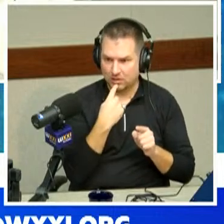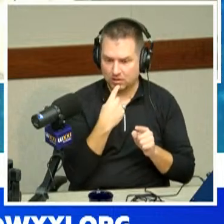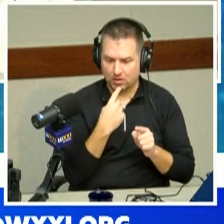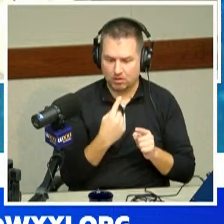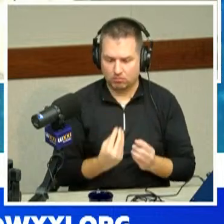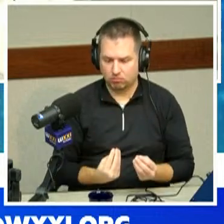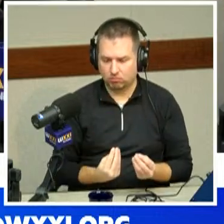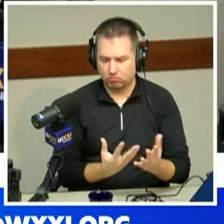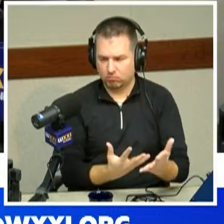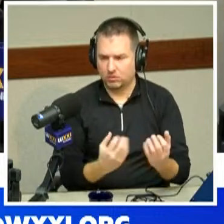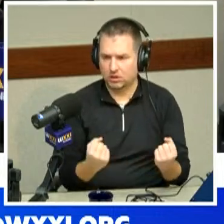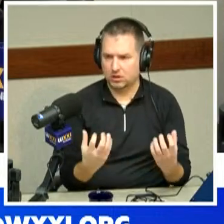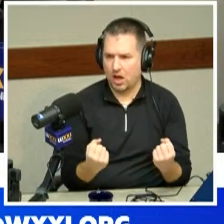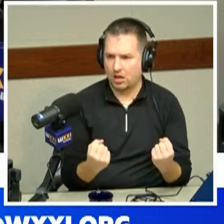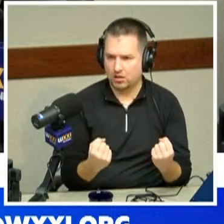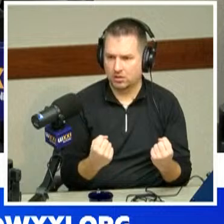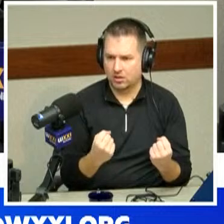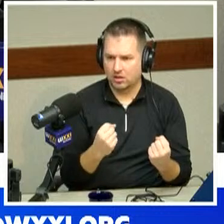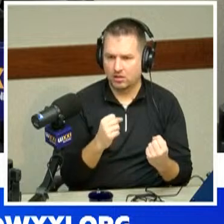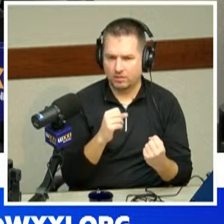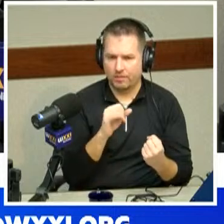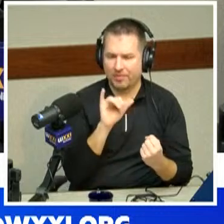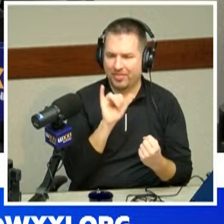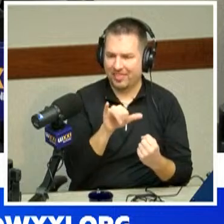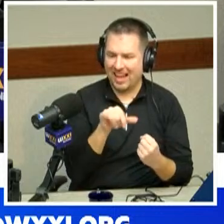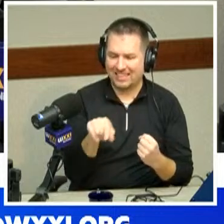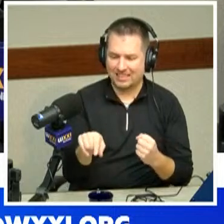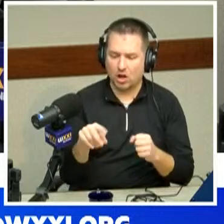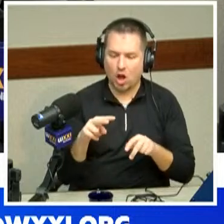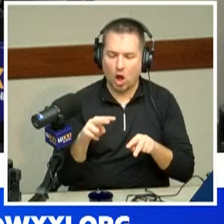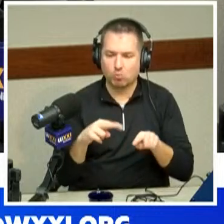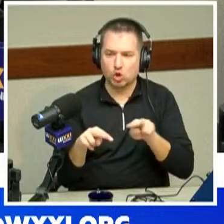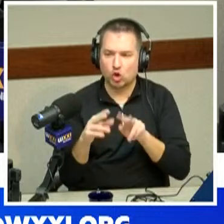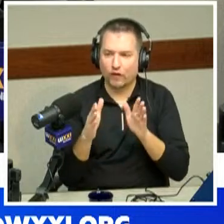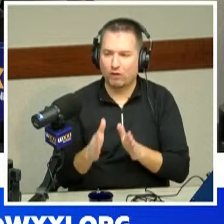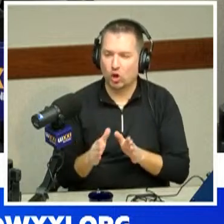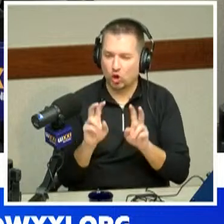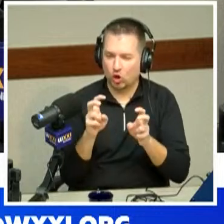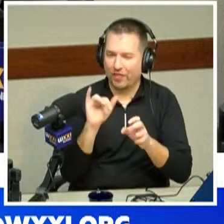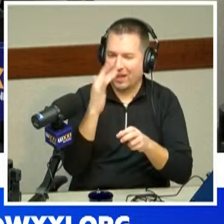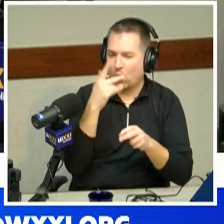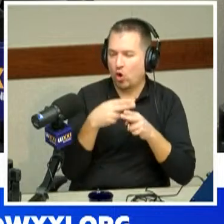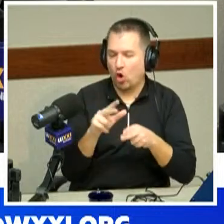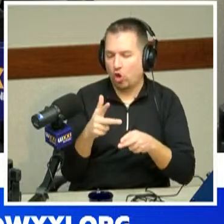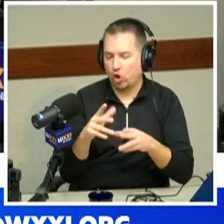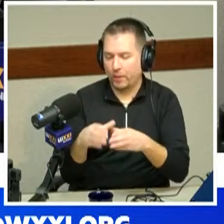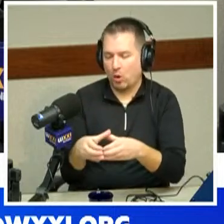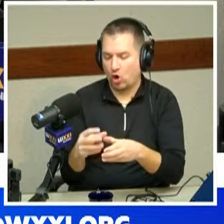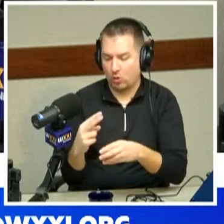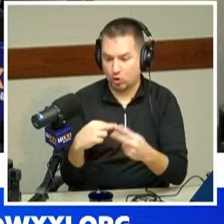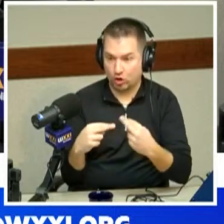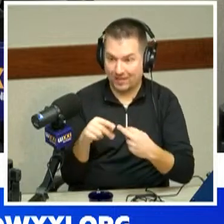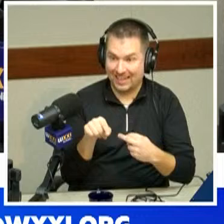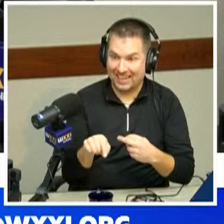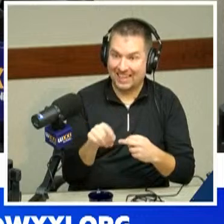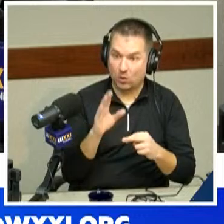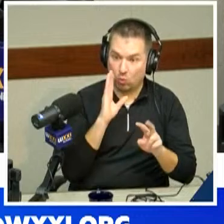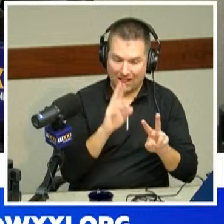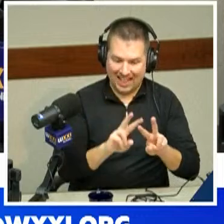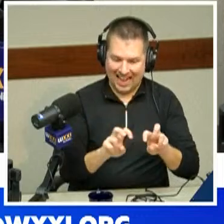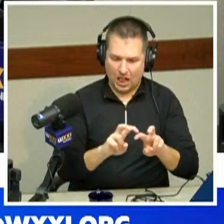kind of the obser uh observant perspective and at the same time it will analyze the situation